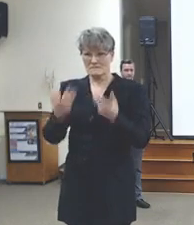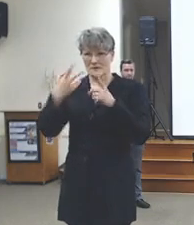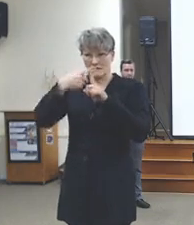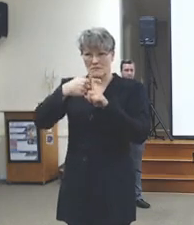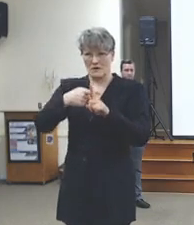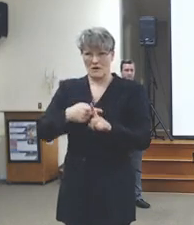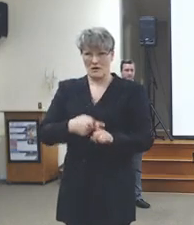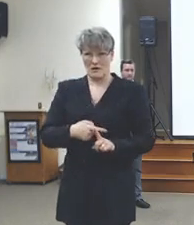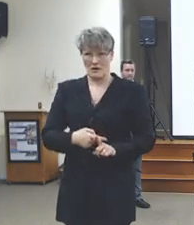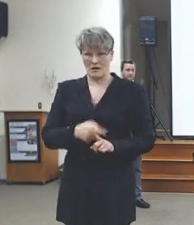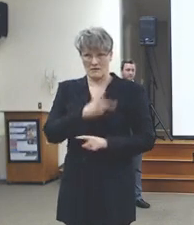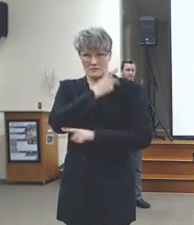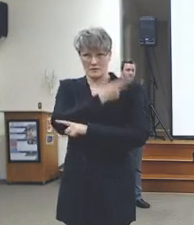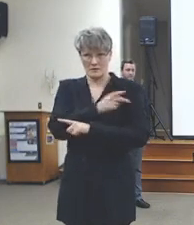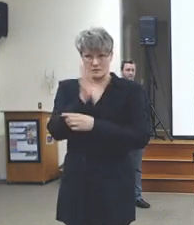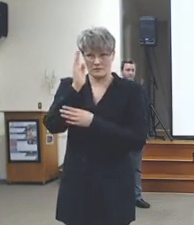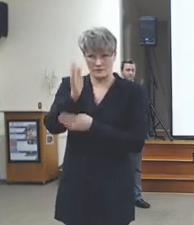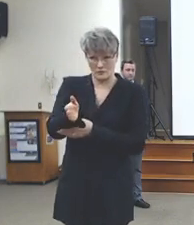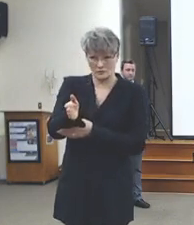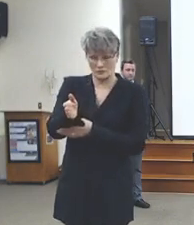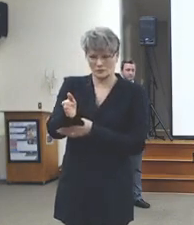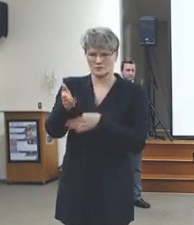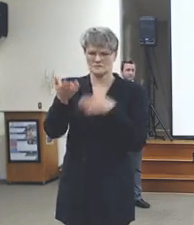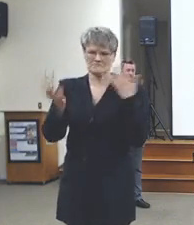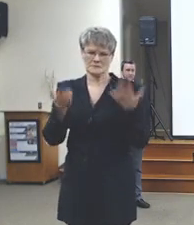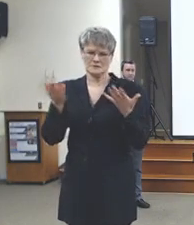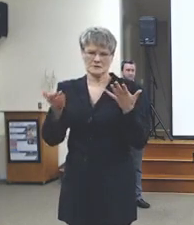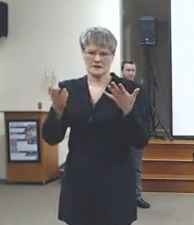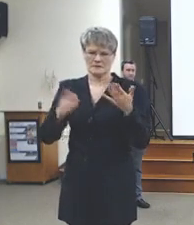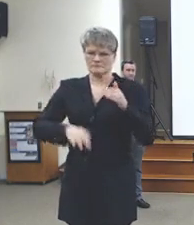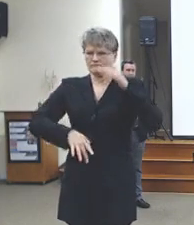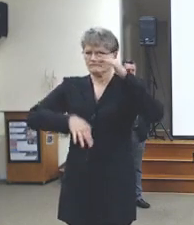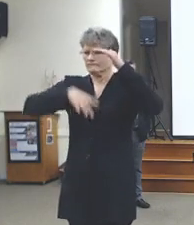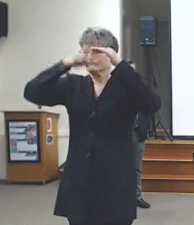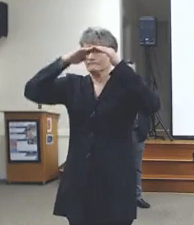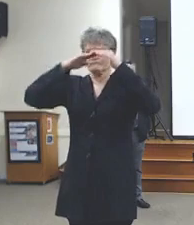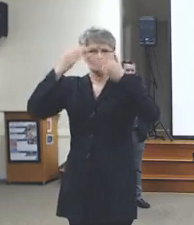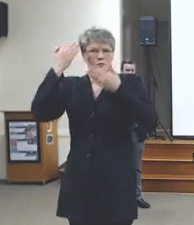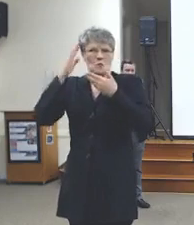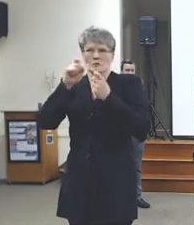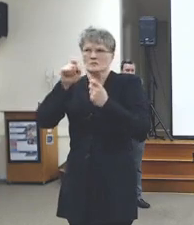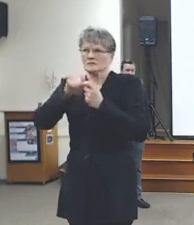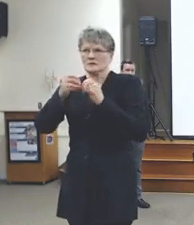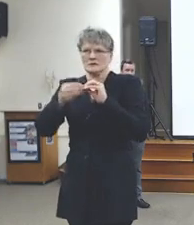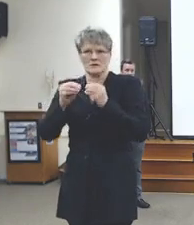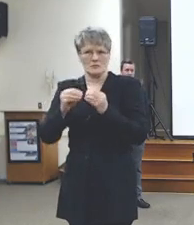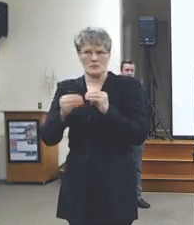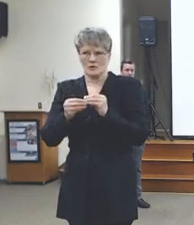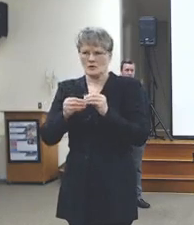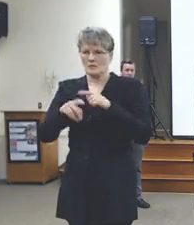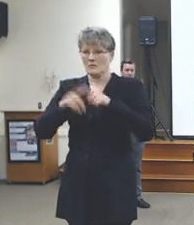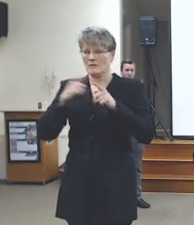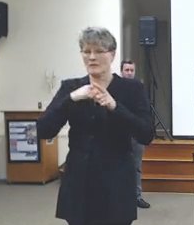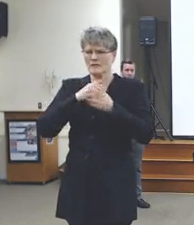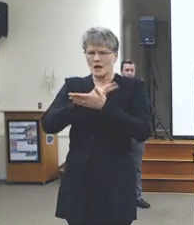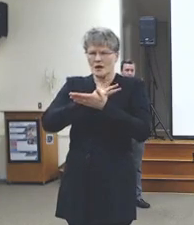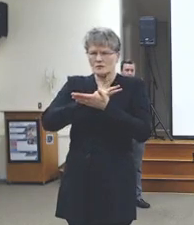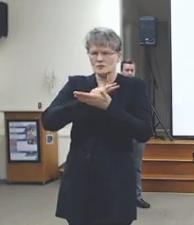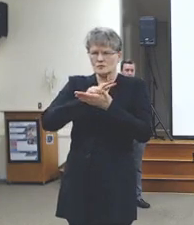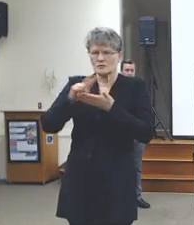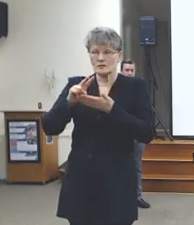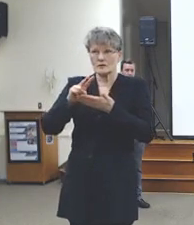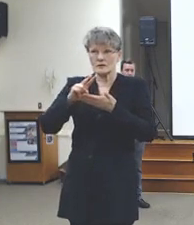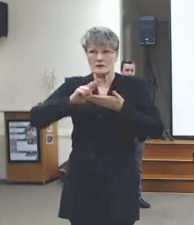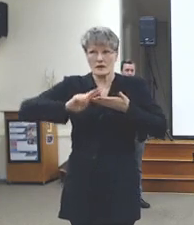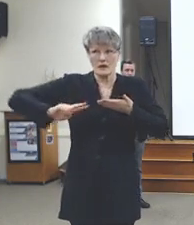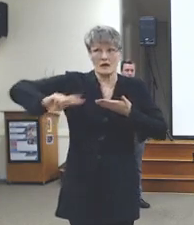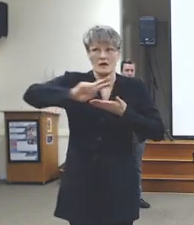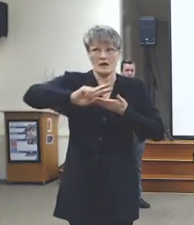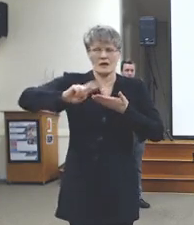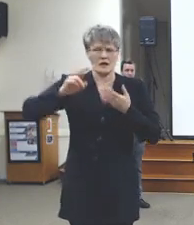period from infection to possible showing of symptoms, how many cases would